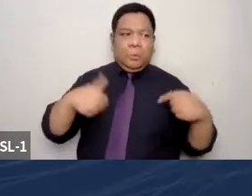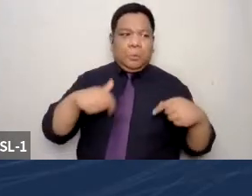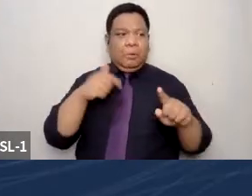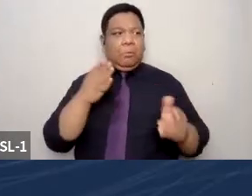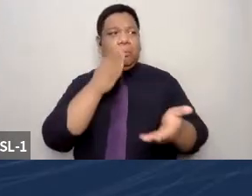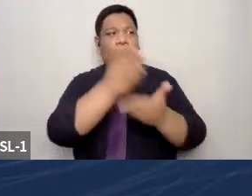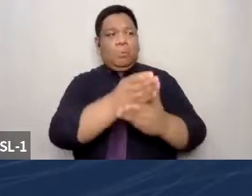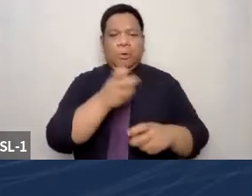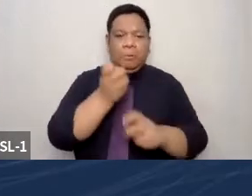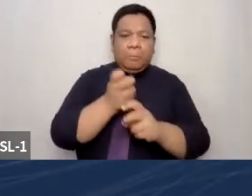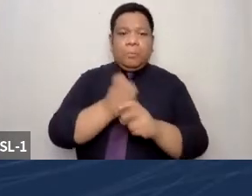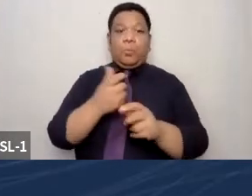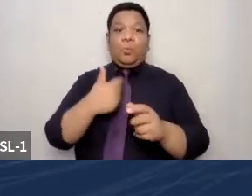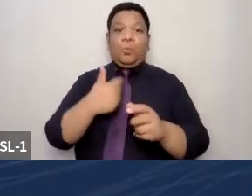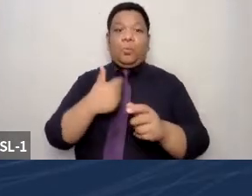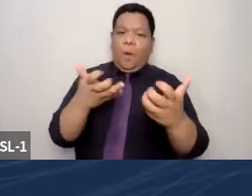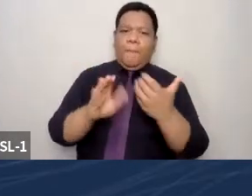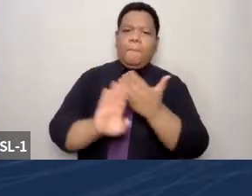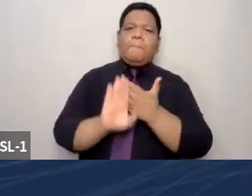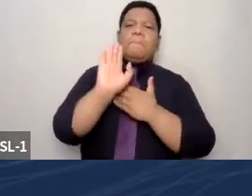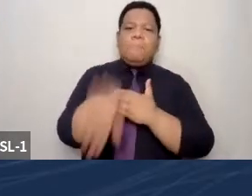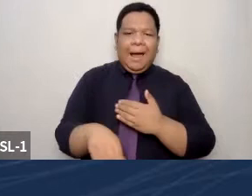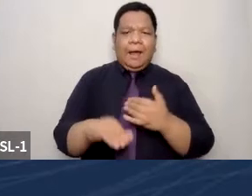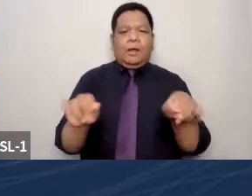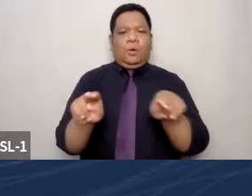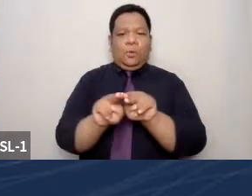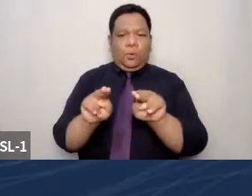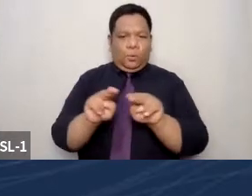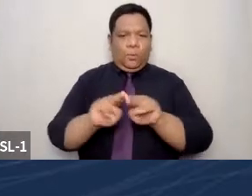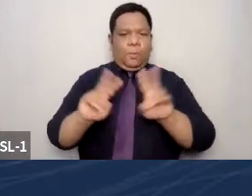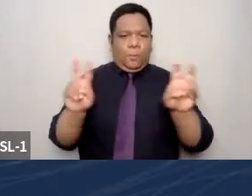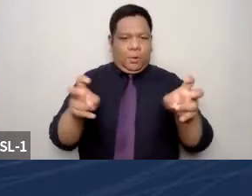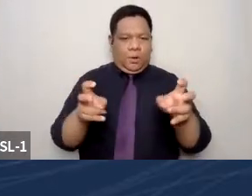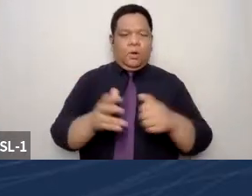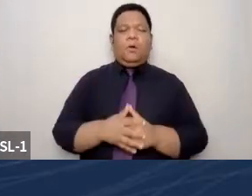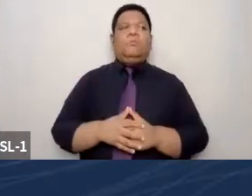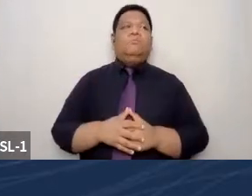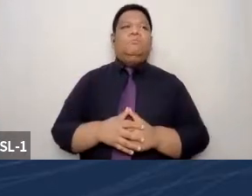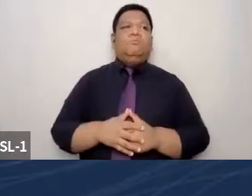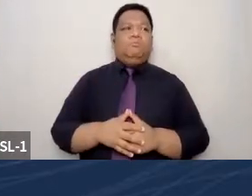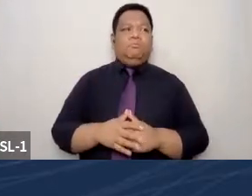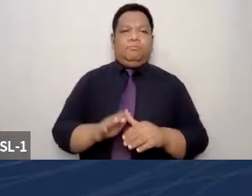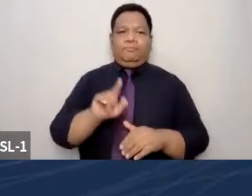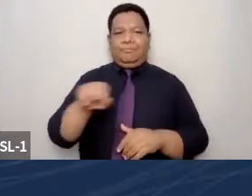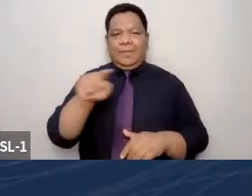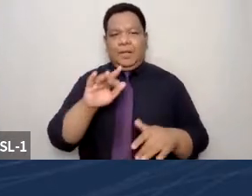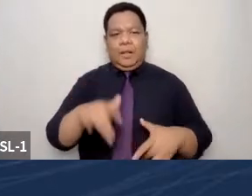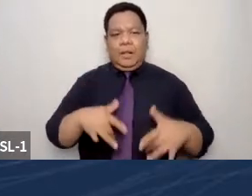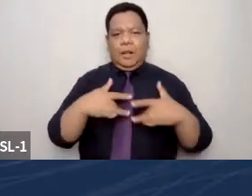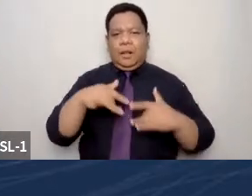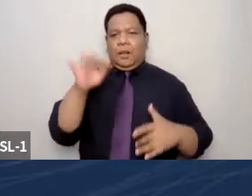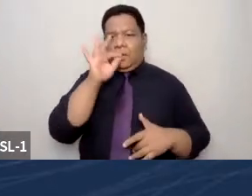So we want to restore the lives of the Filipino people prior to the pandemic.